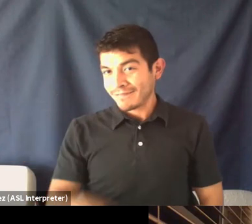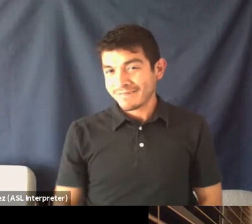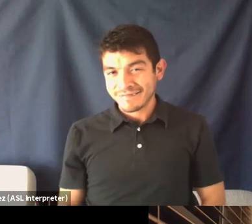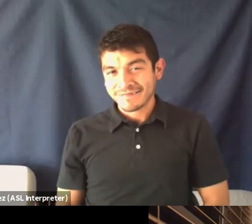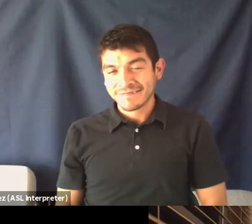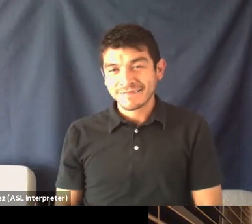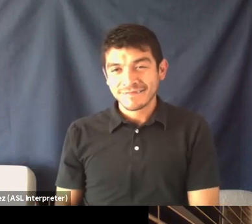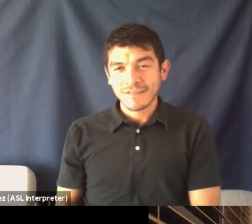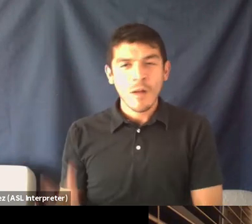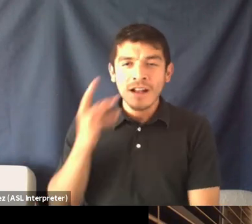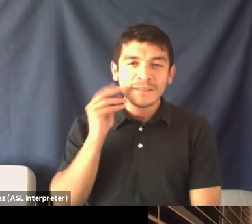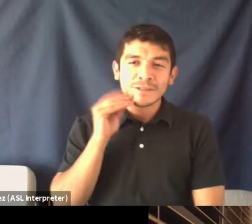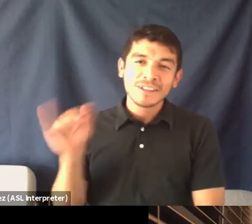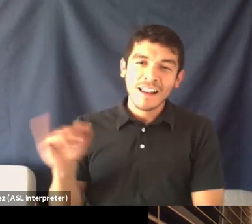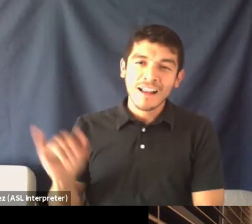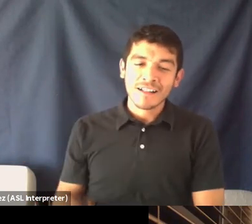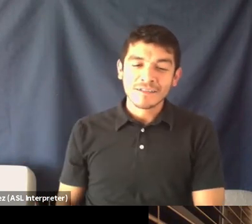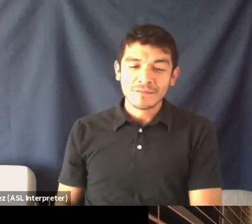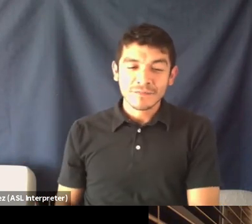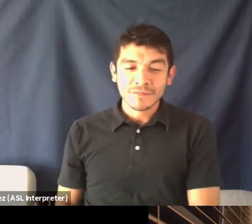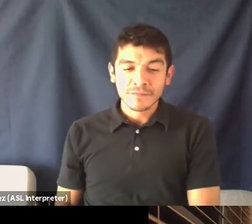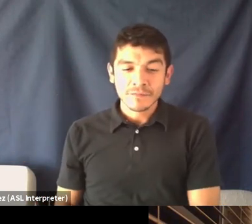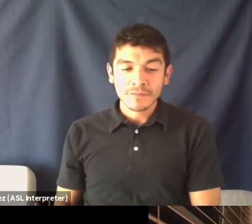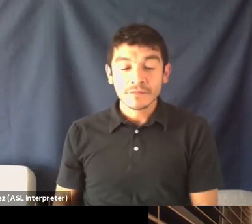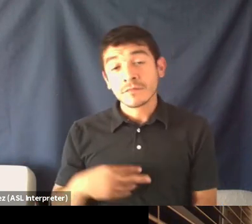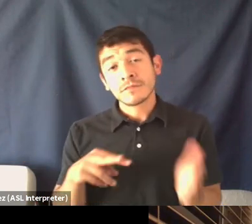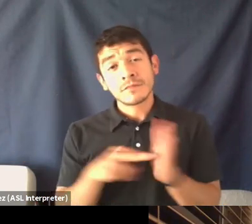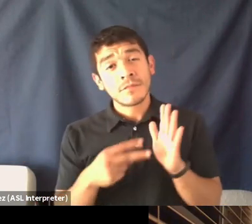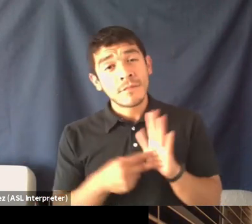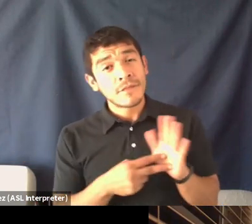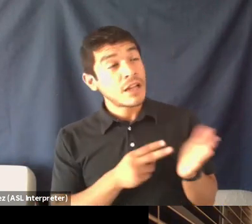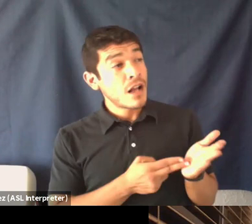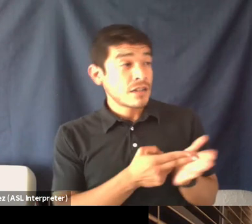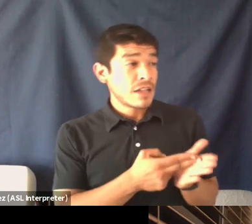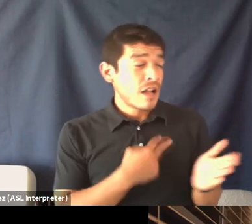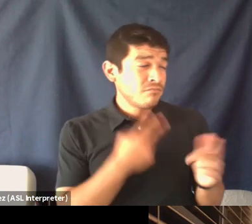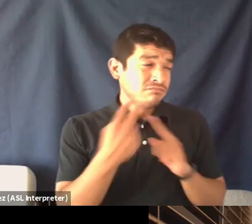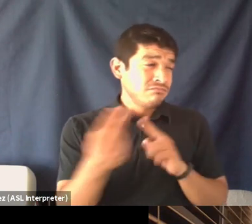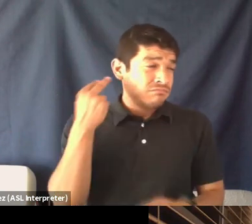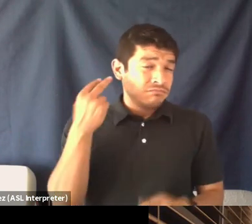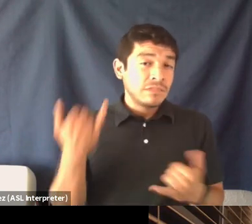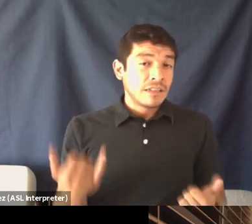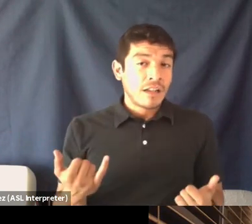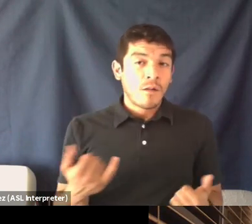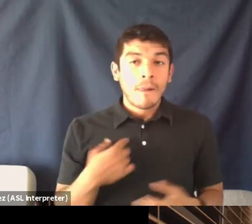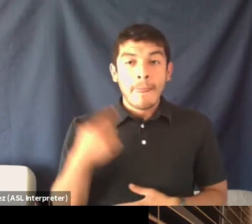So what was that experience like? Yeah, I mean that to honestly look back at it now, I'm sure, were you there this festival? I didn't go this year, - Okay.